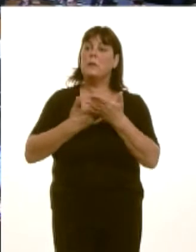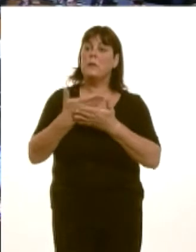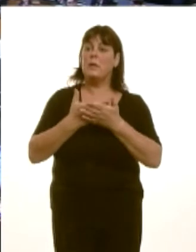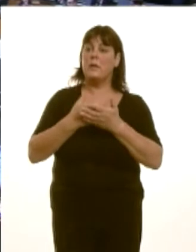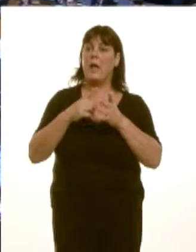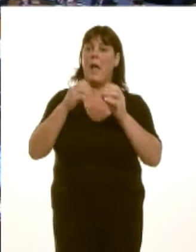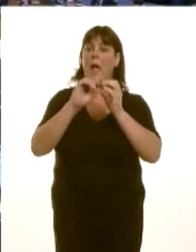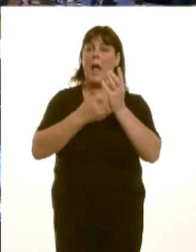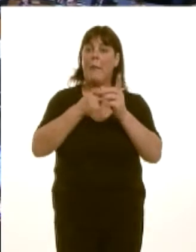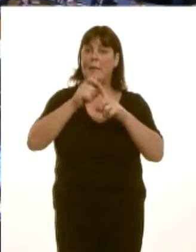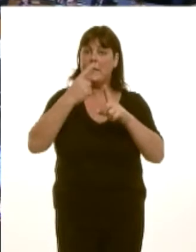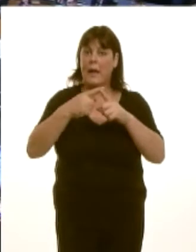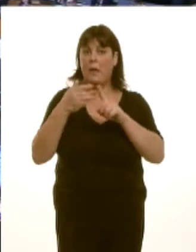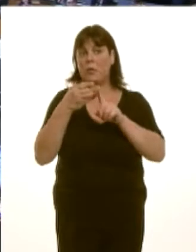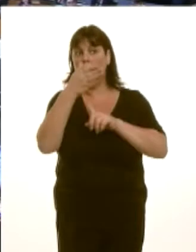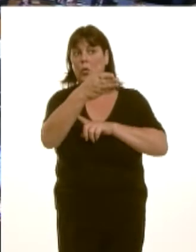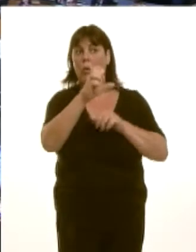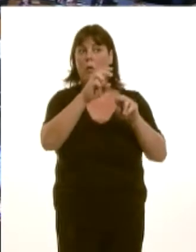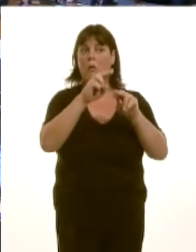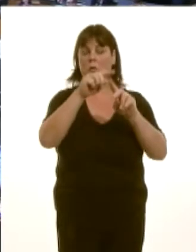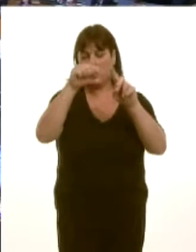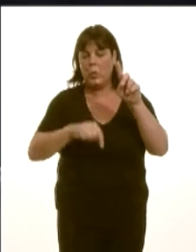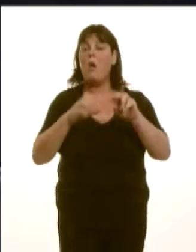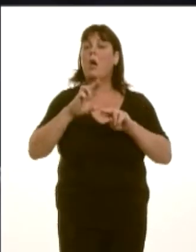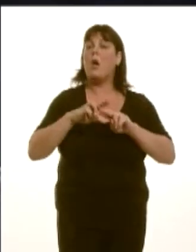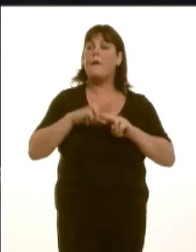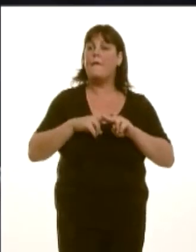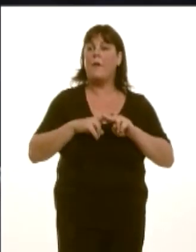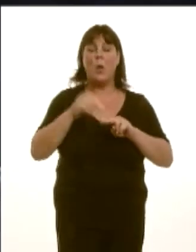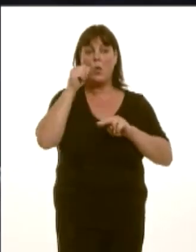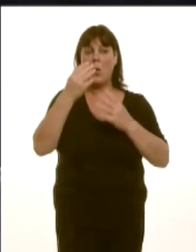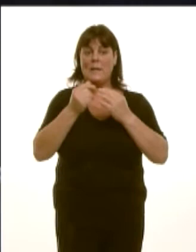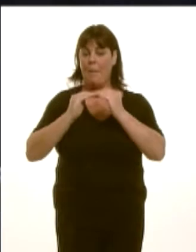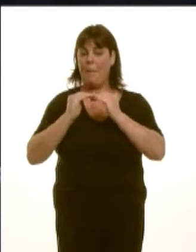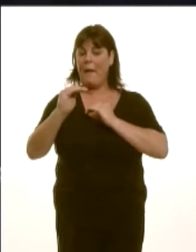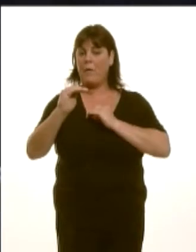of stations on that line had their platforms extended back in 2008 to accommodate six-car